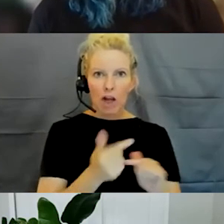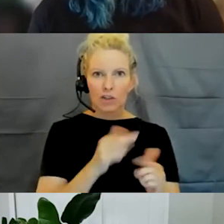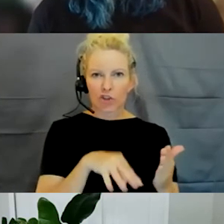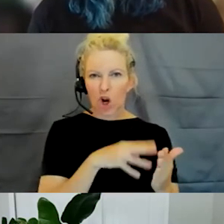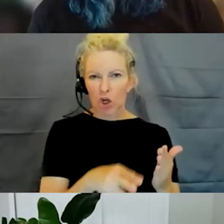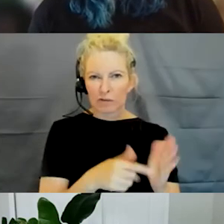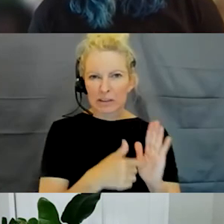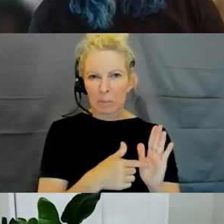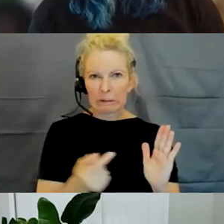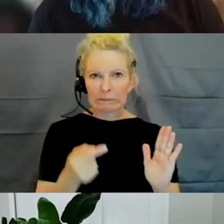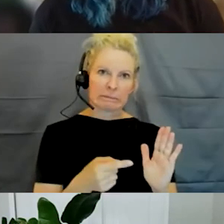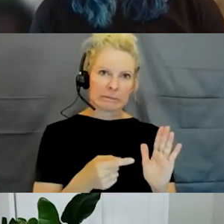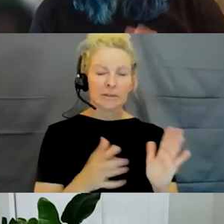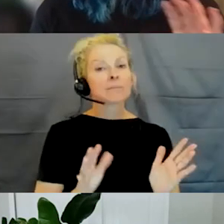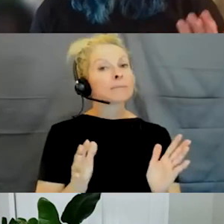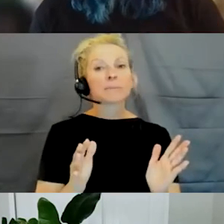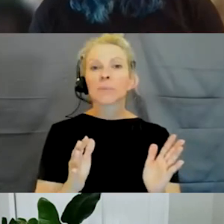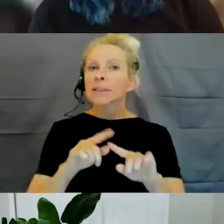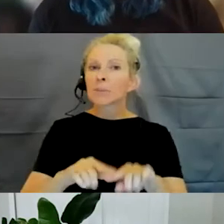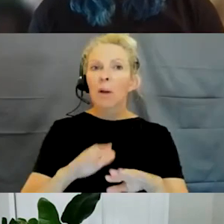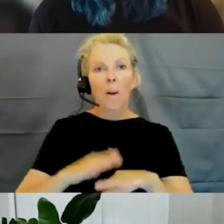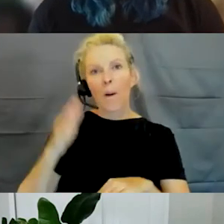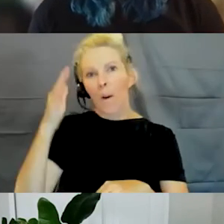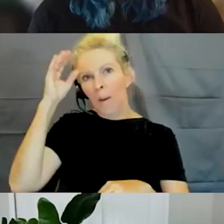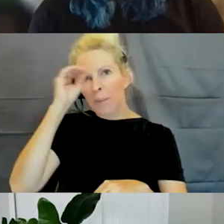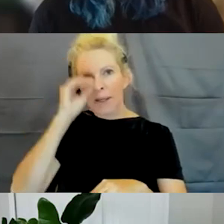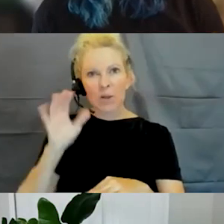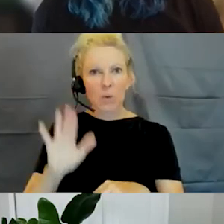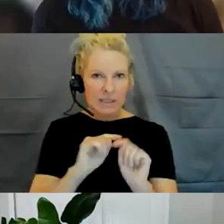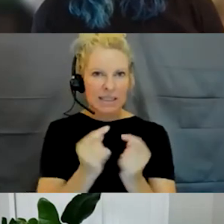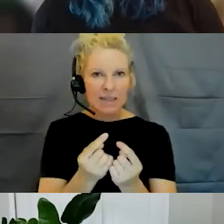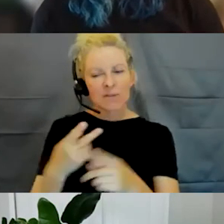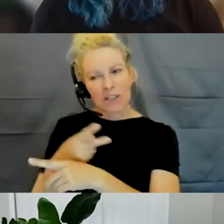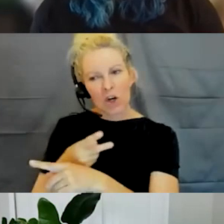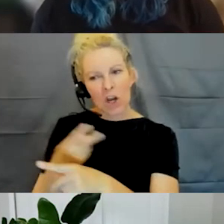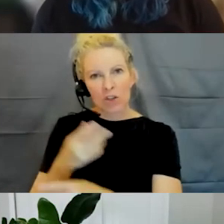that is going to be your team conversation to decide which direction you want to go.